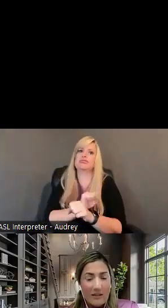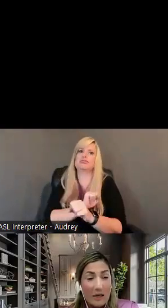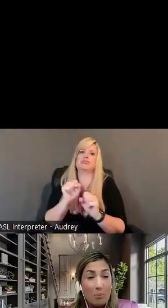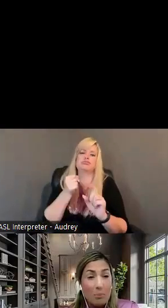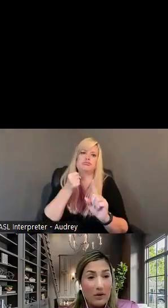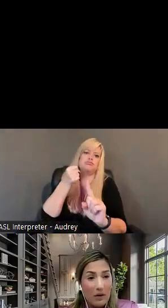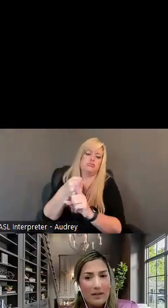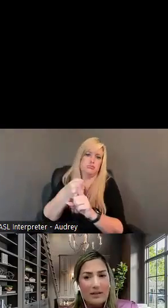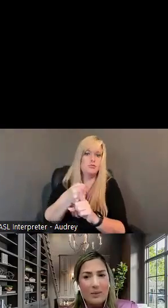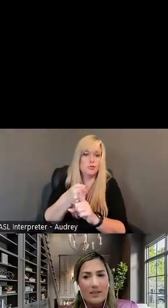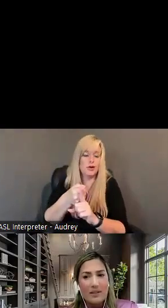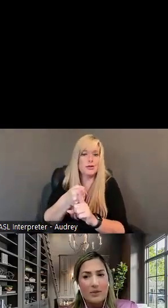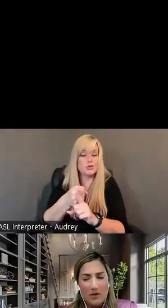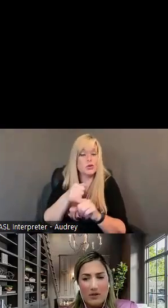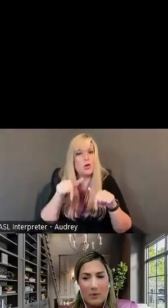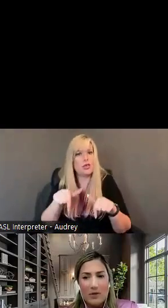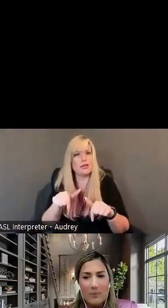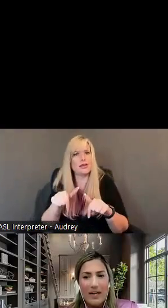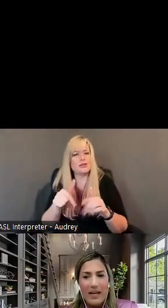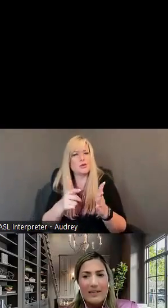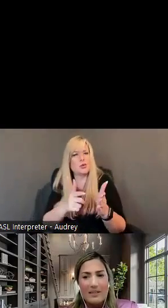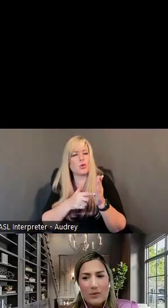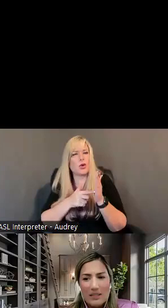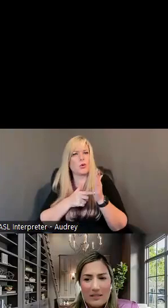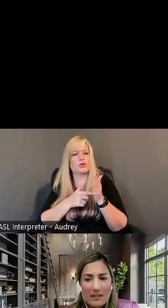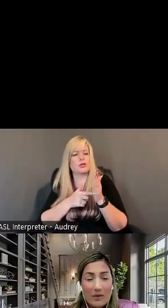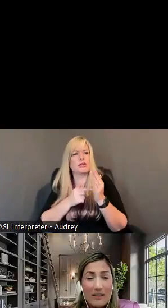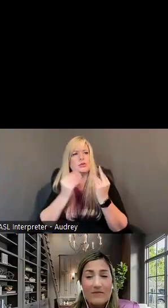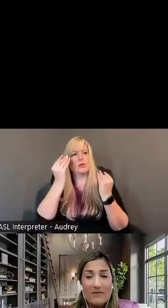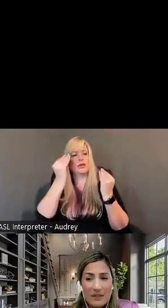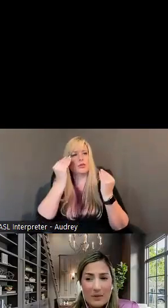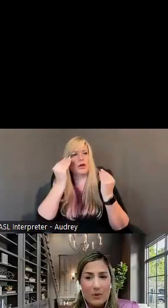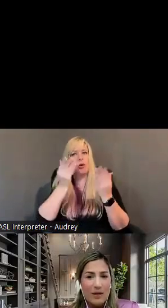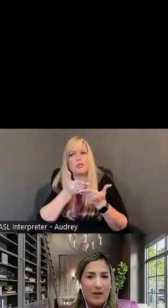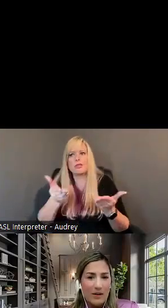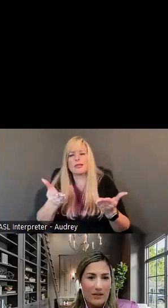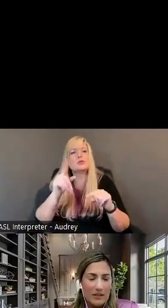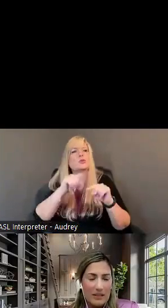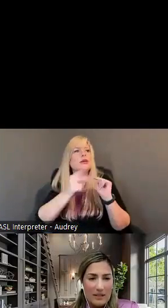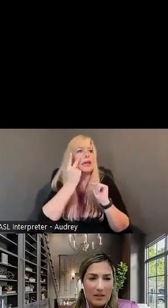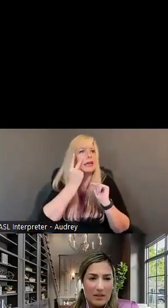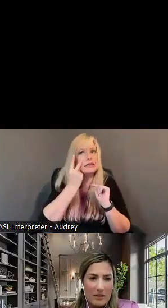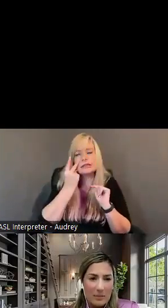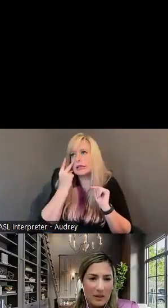think beyond what's observable and to consider the invisible barriers these young adults may